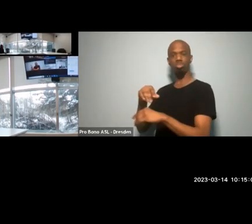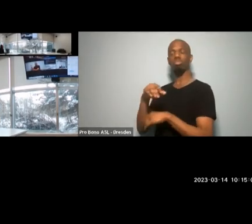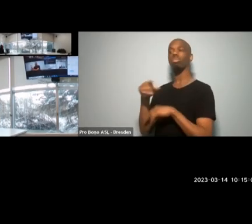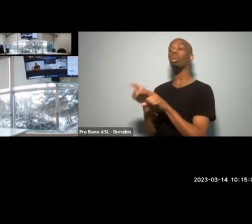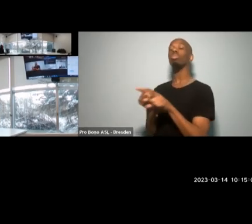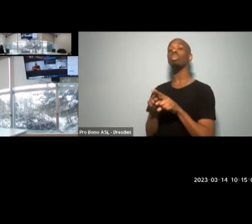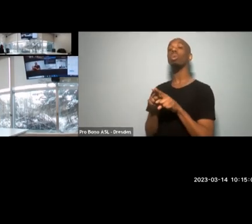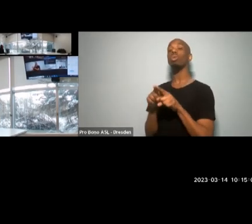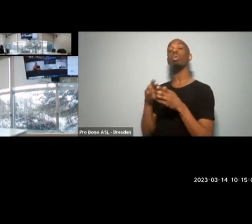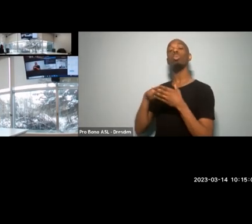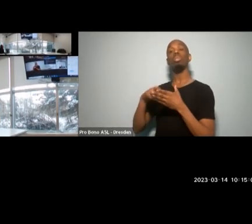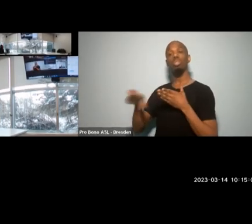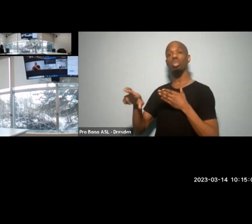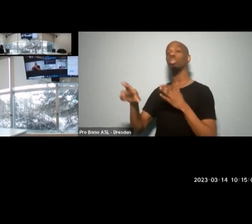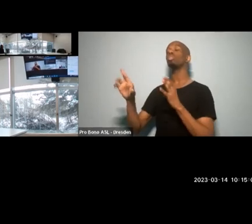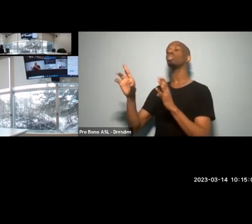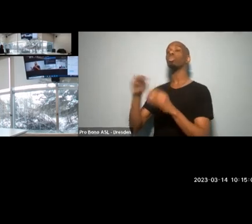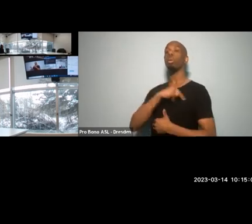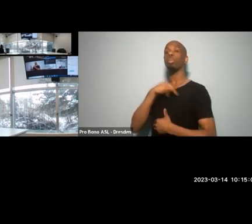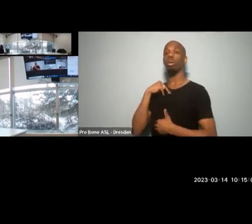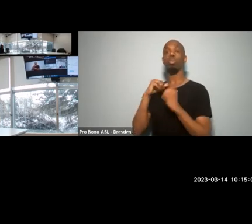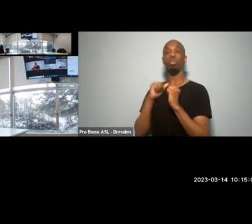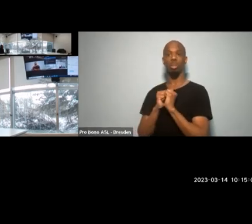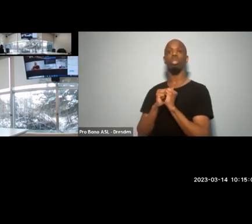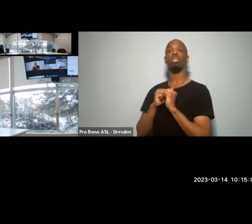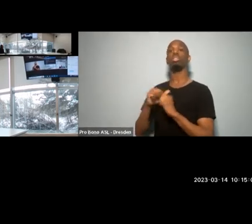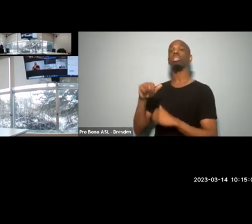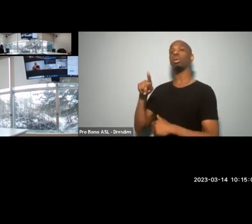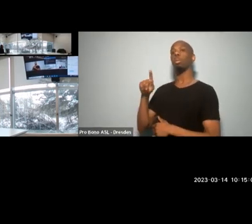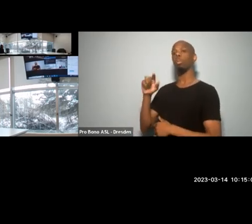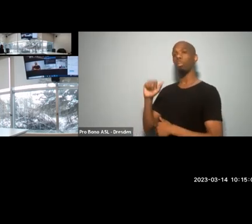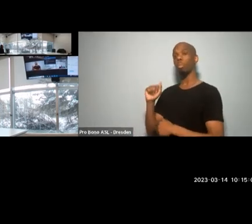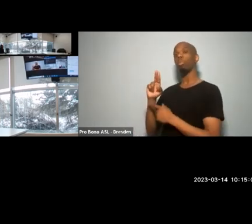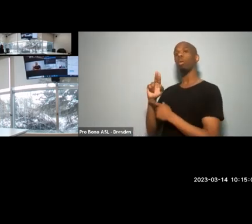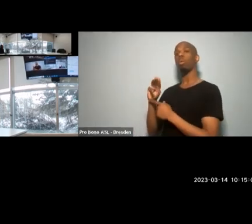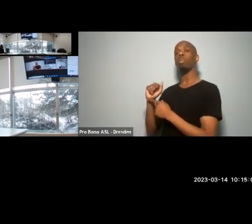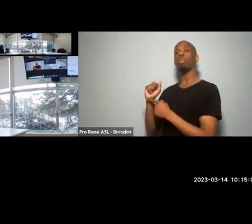with Ahmadu Bello University in Zaria, Nigeria.